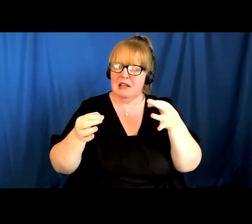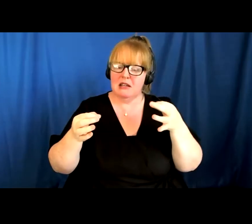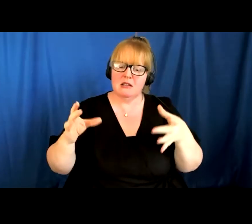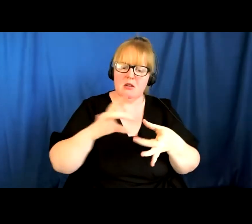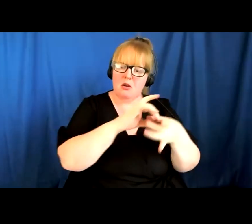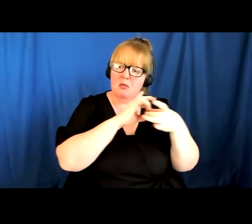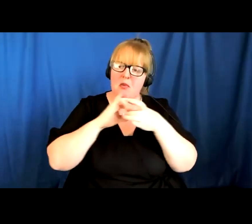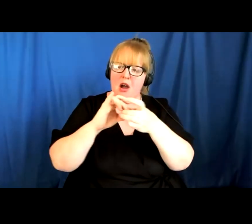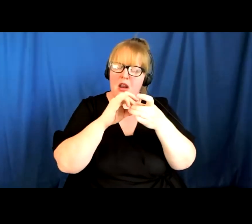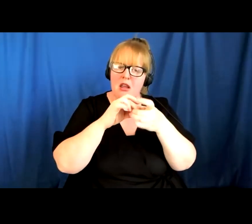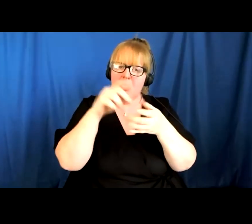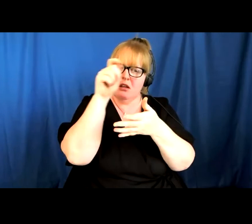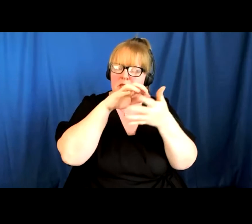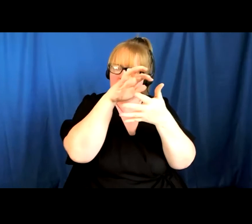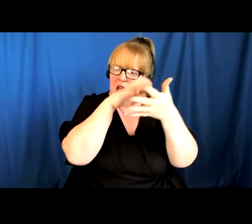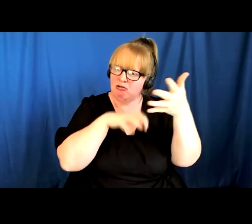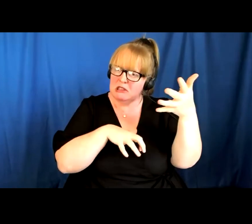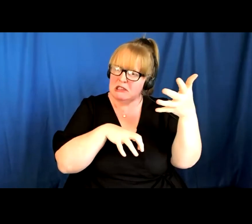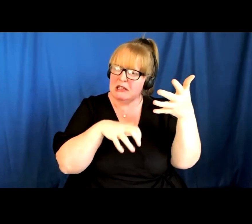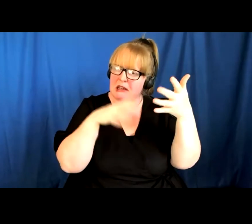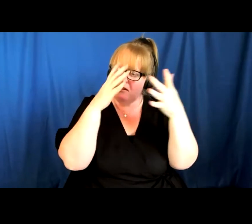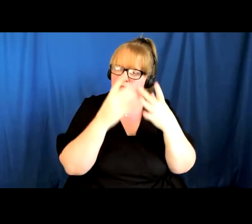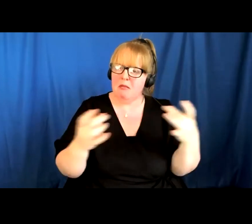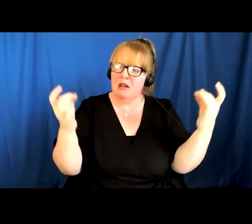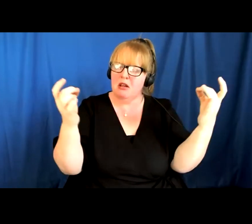narrative meditation, co creation and placemaking.